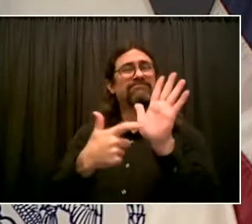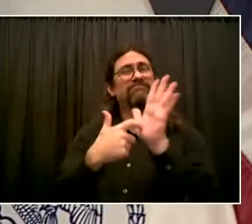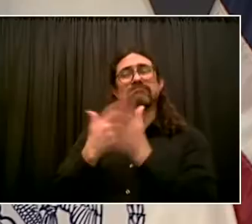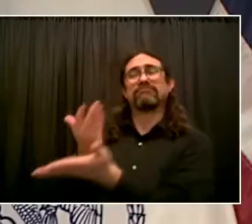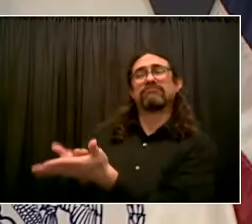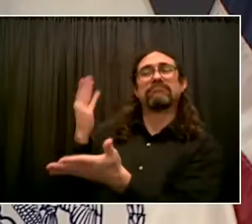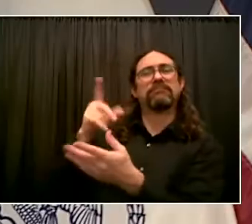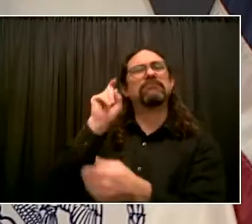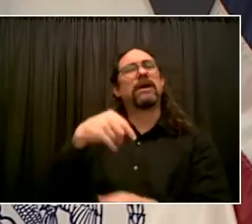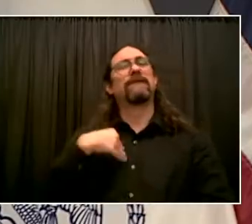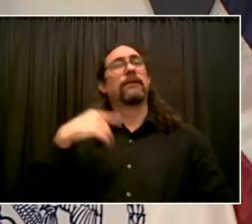DINING, FITNESS, ENTERTAINMENT,